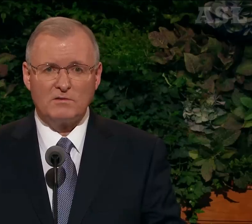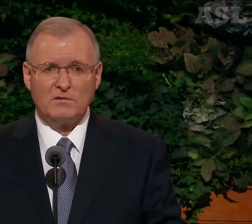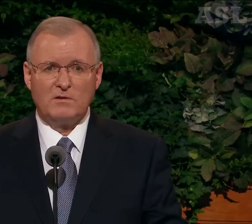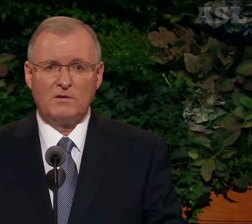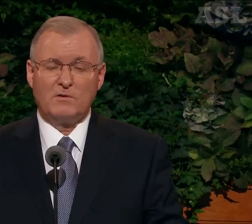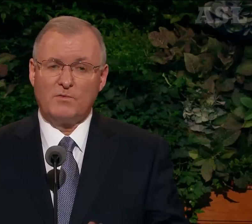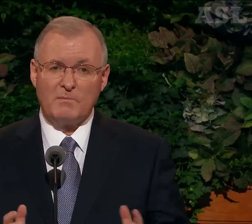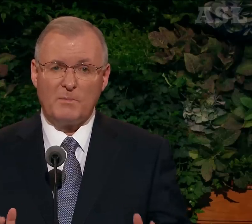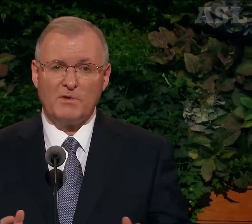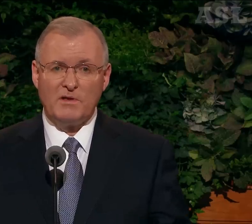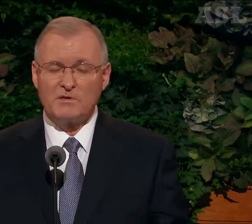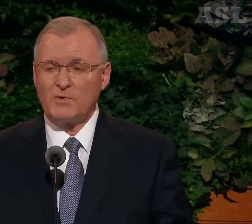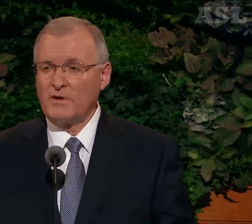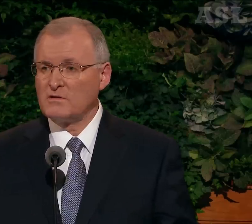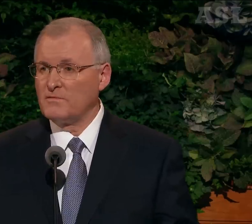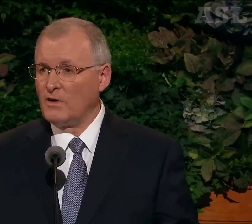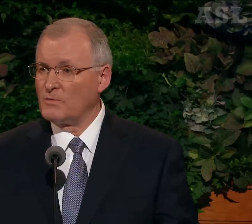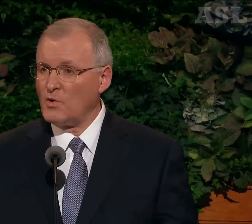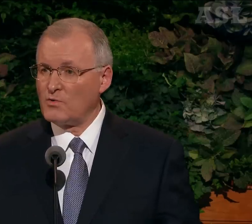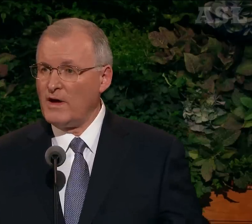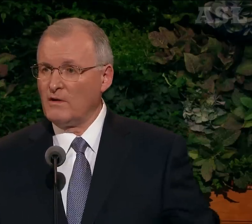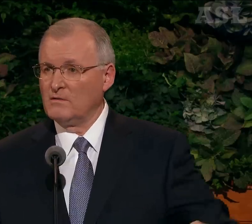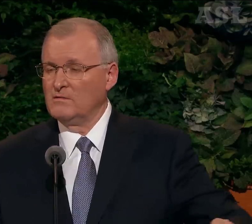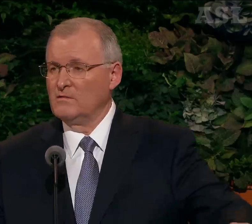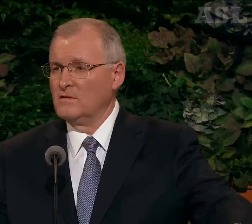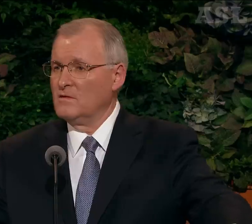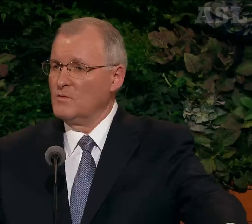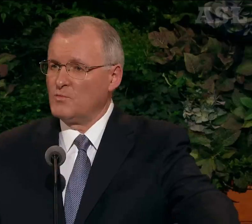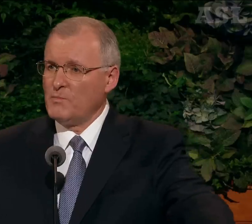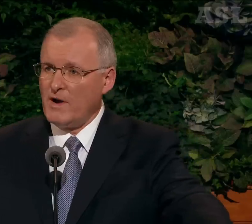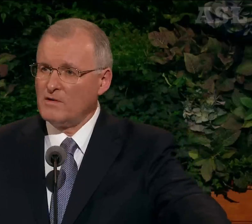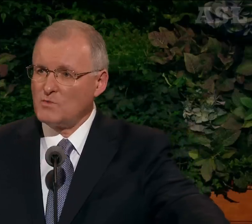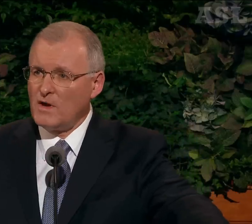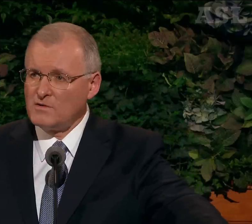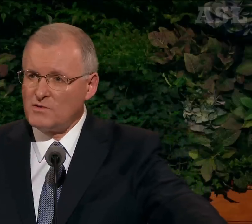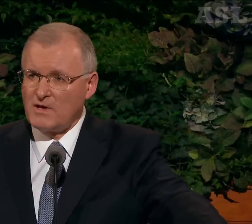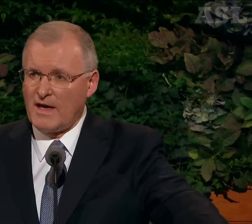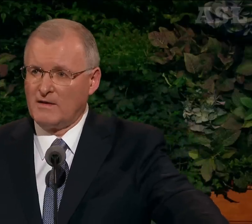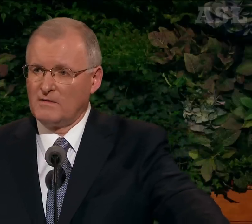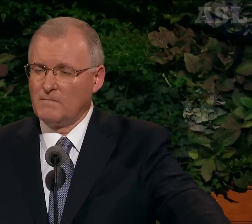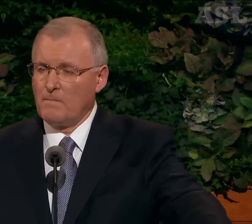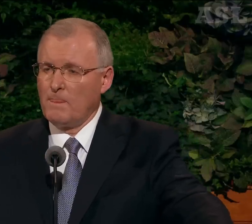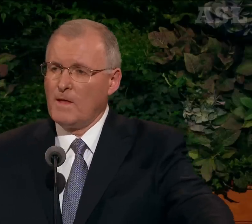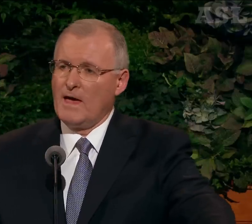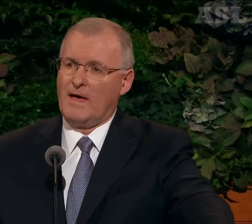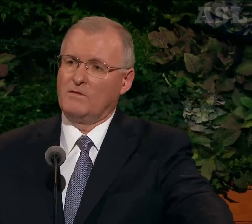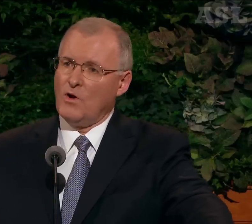IF YOU HAVE SUCH CONCERNS,